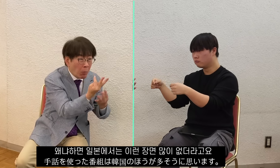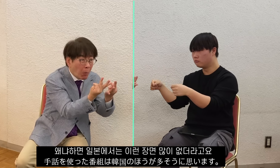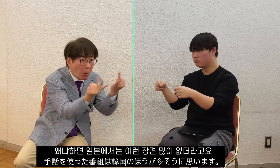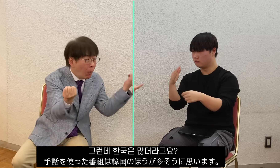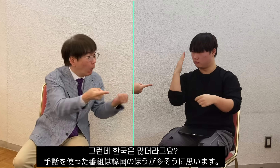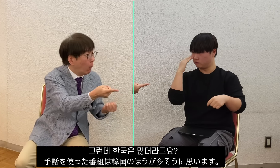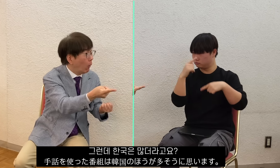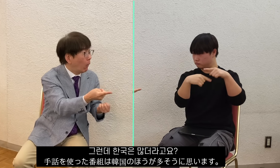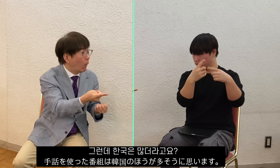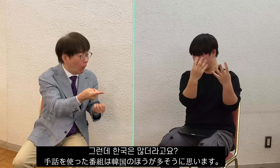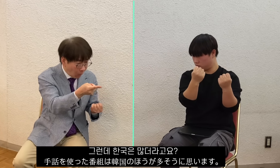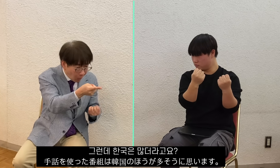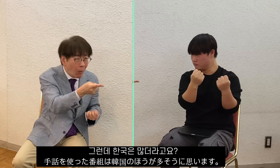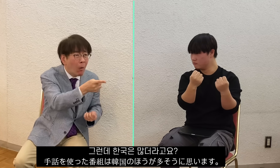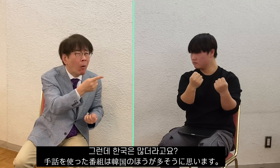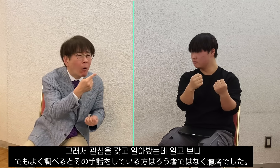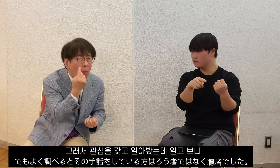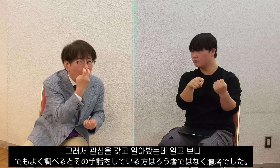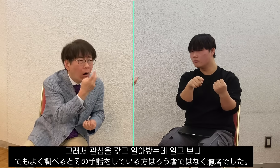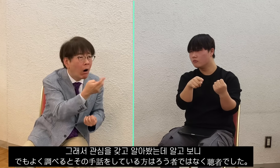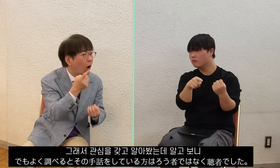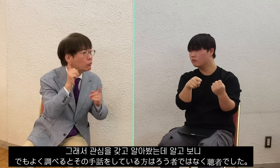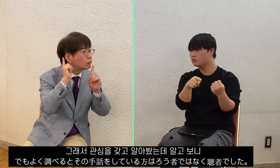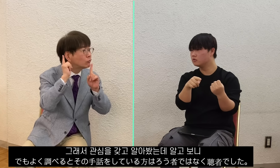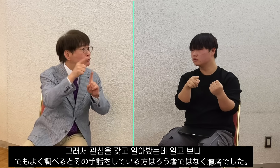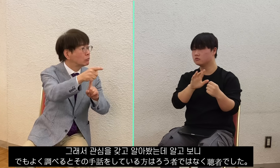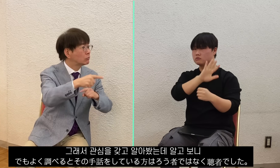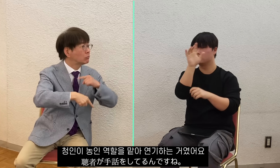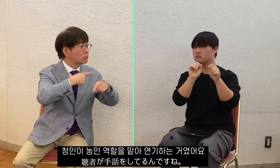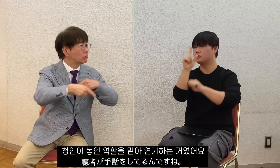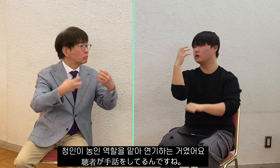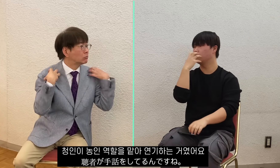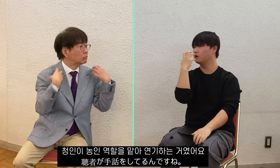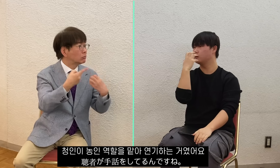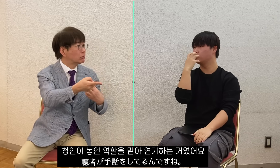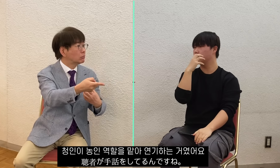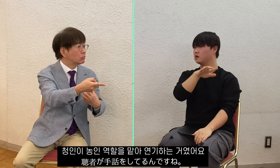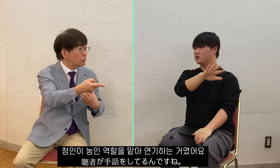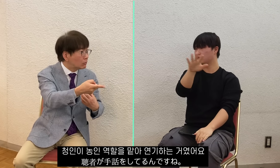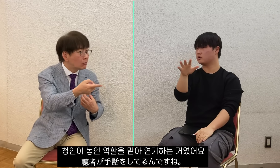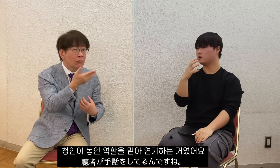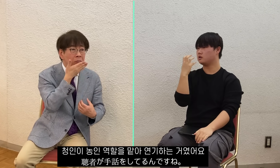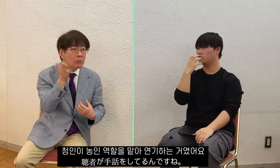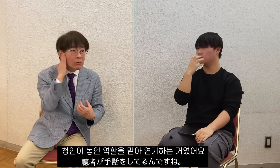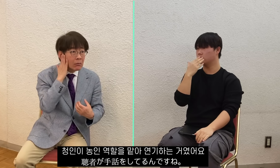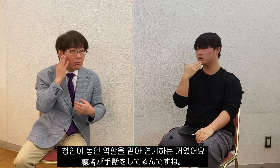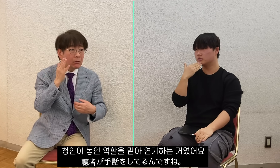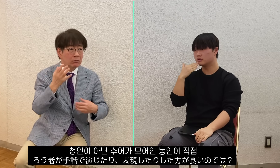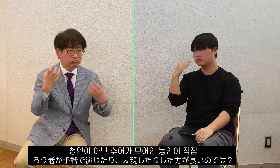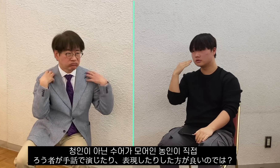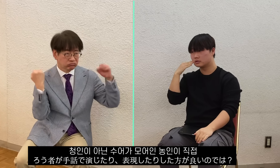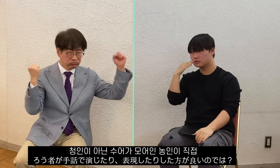Because there are not many scenes like this in Japan. But is there a lot in Korea? So I was interested and looked into it, and it turned out that hearing people was playing the role of the deaf.